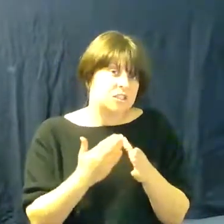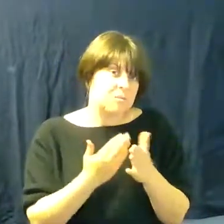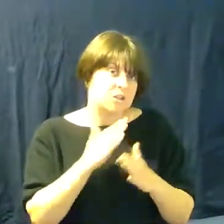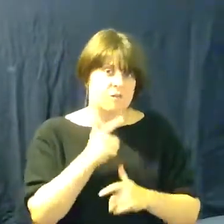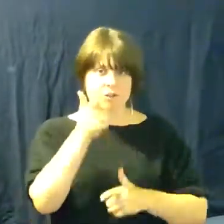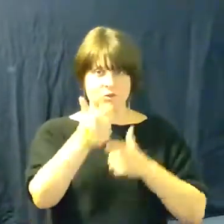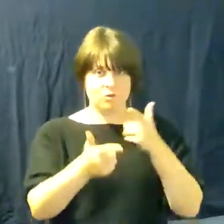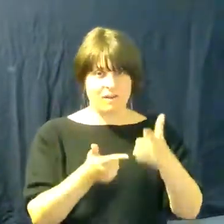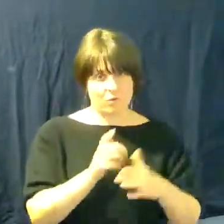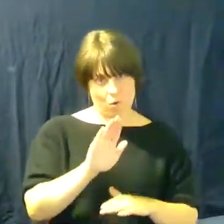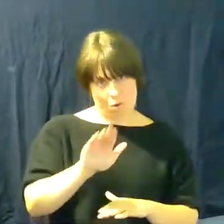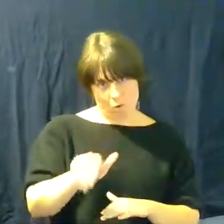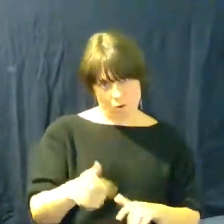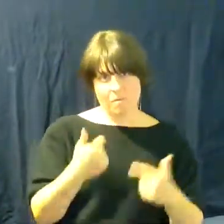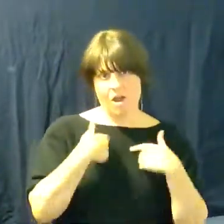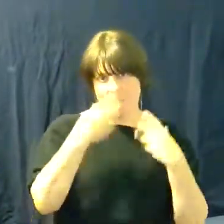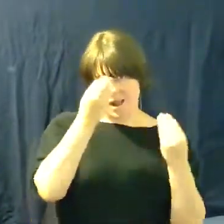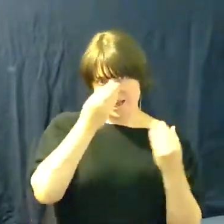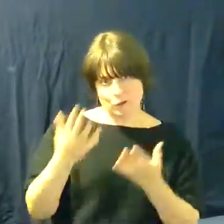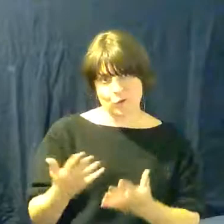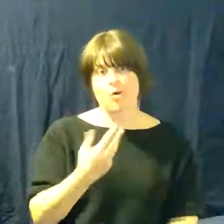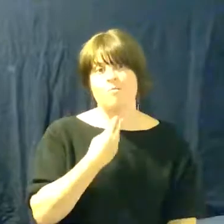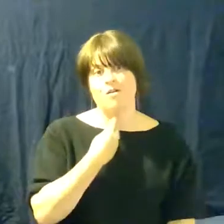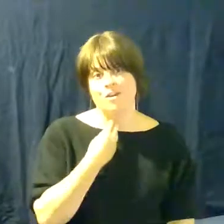next week for the communication work shoshop, but